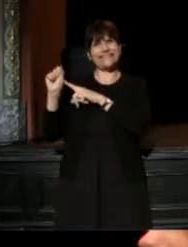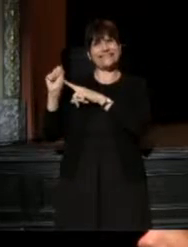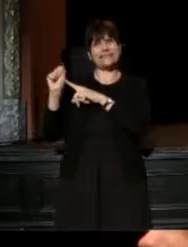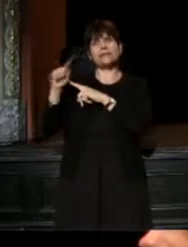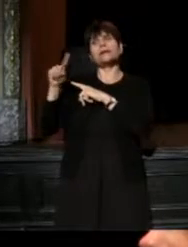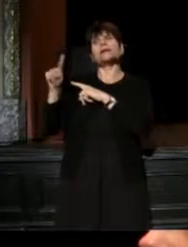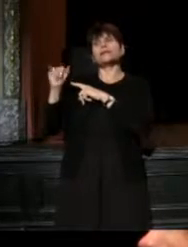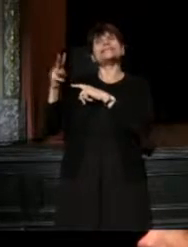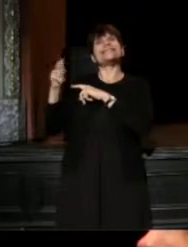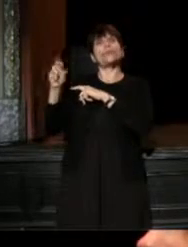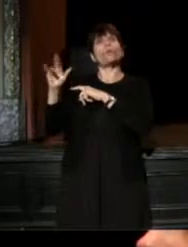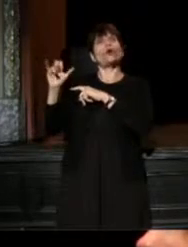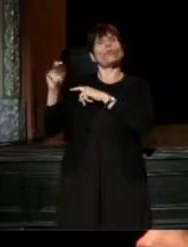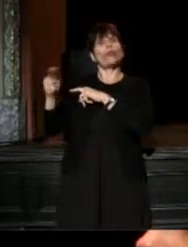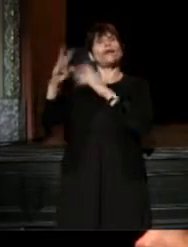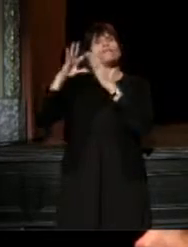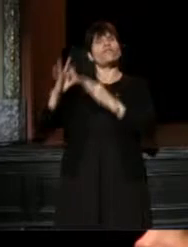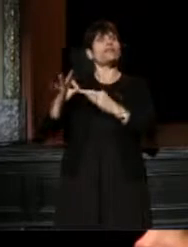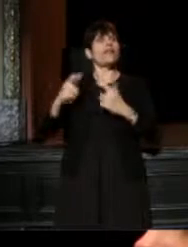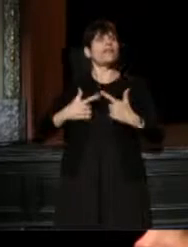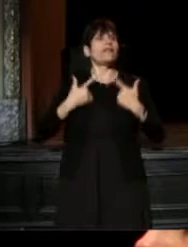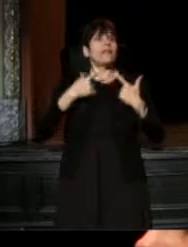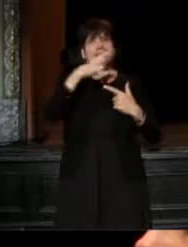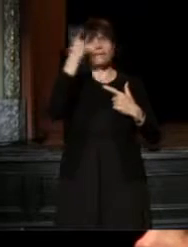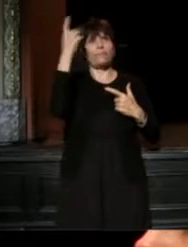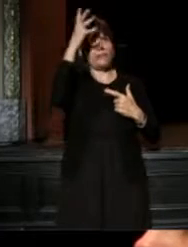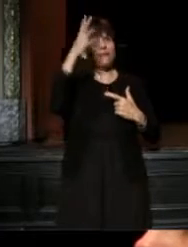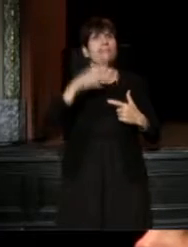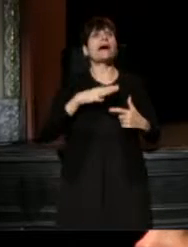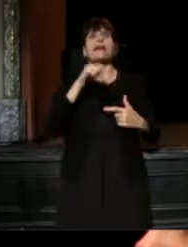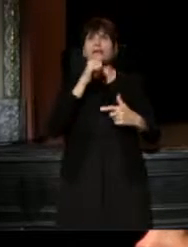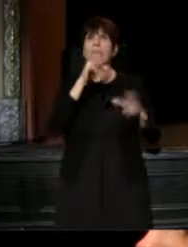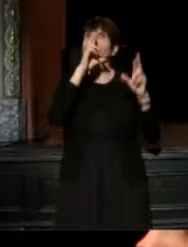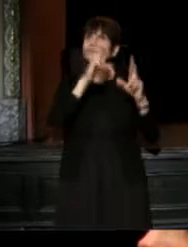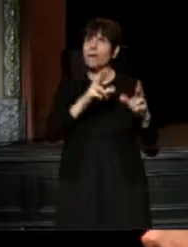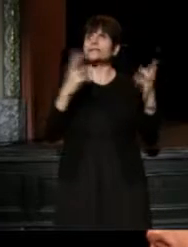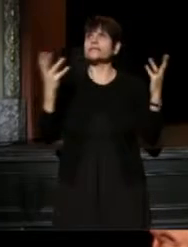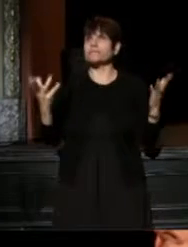it was that the lives of Black men in this nation are not being respected.